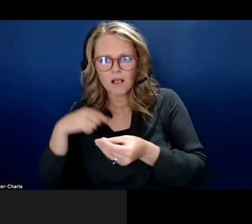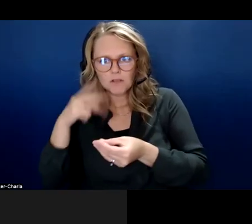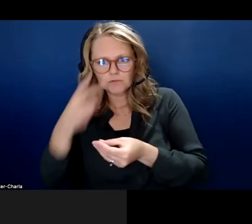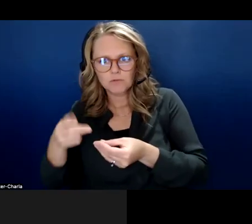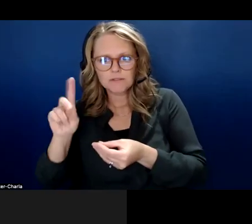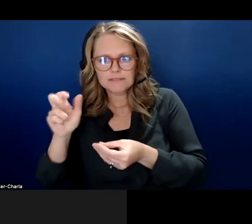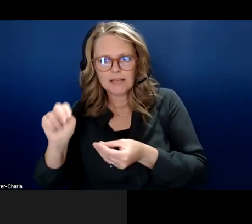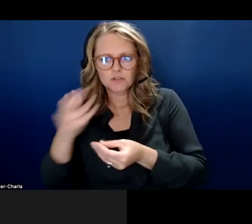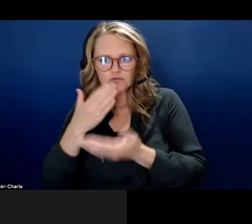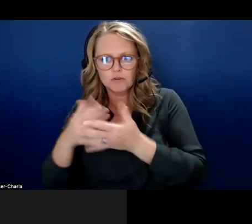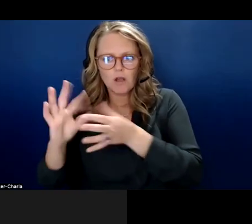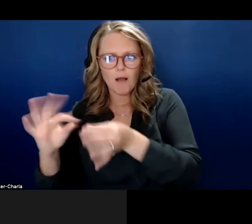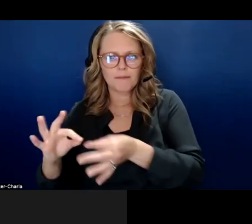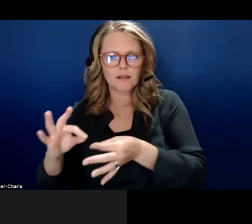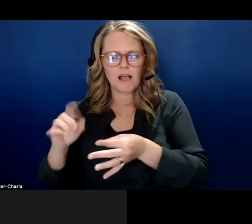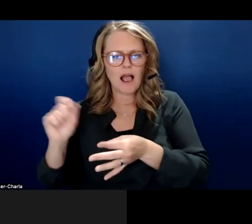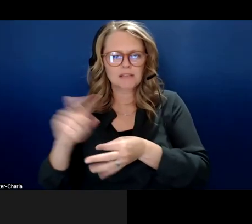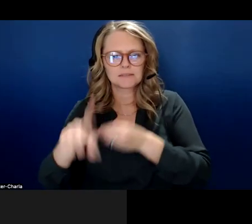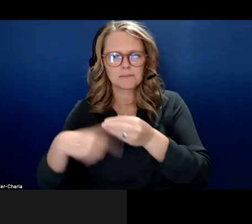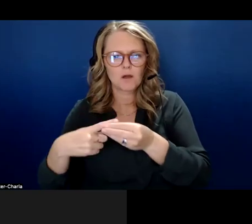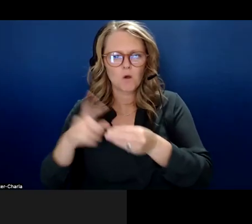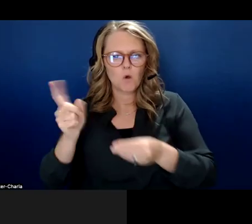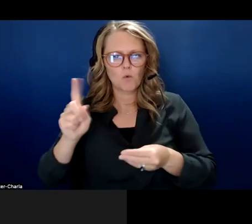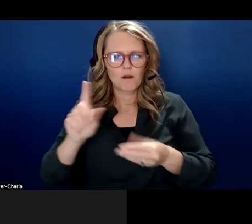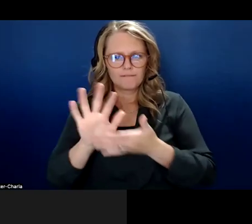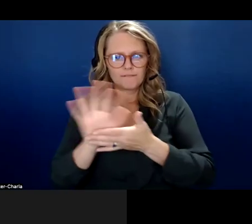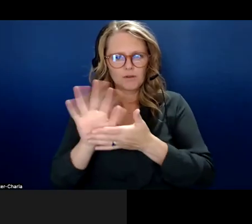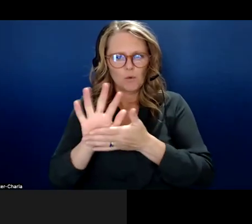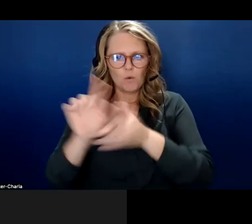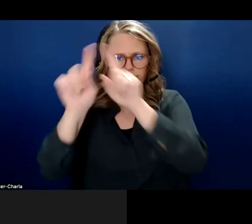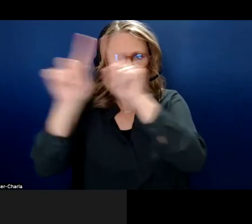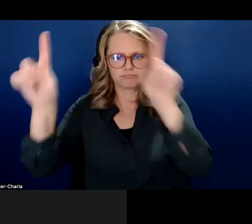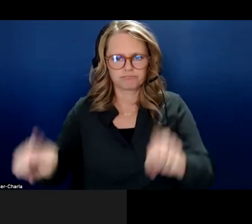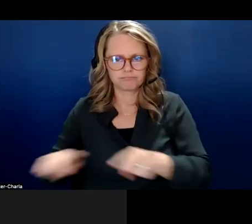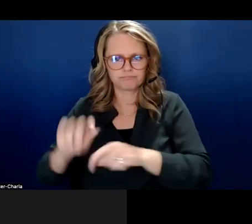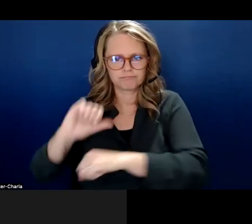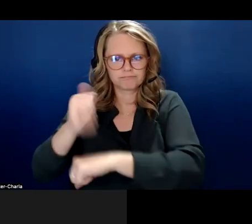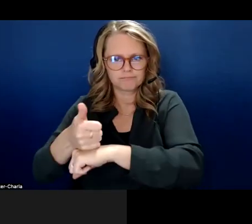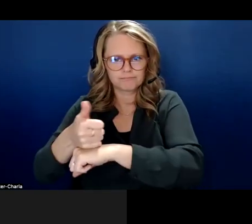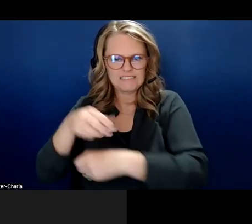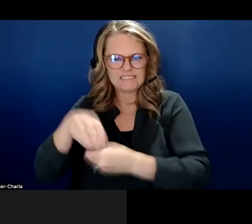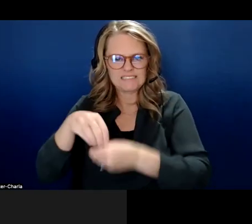about where the video displays go at the stations. And my thought in looking at your station design